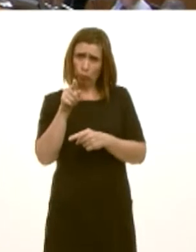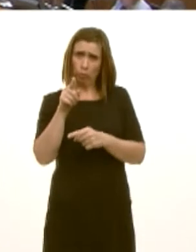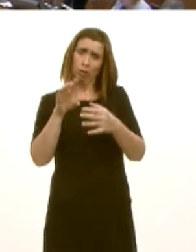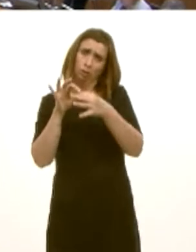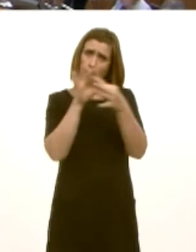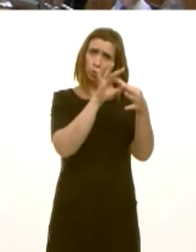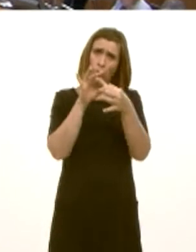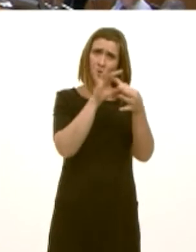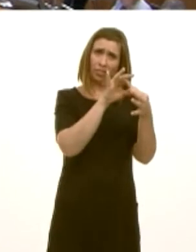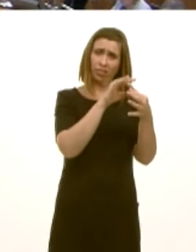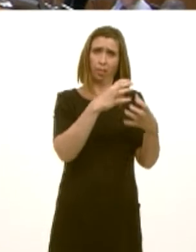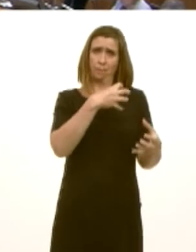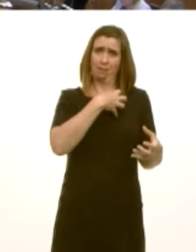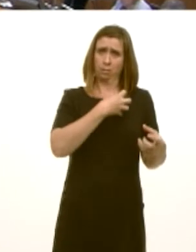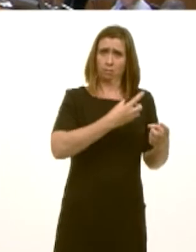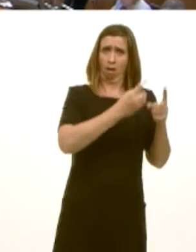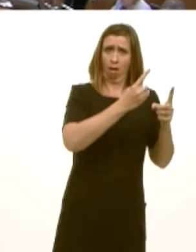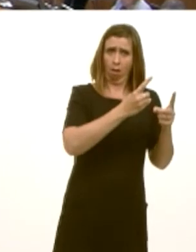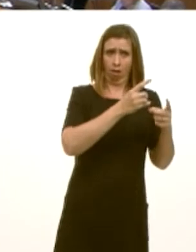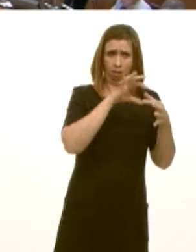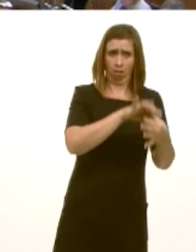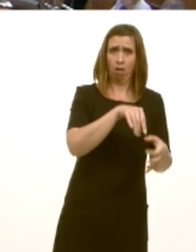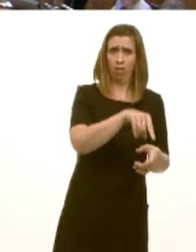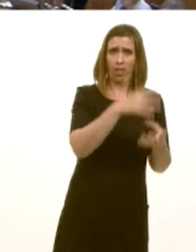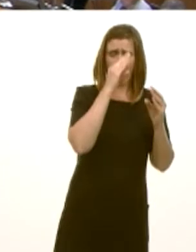that the commissioning arrangements in Neath Port Talbot council for this particular service